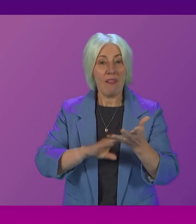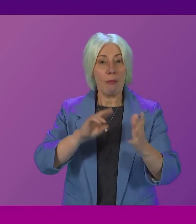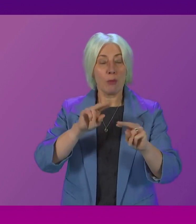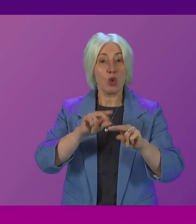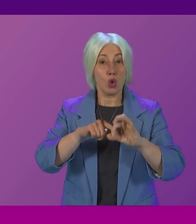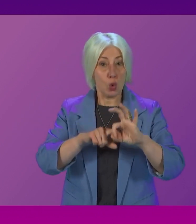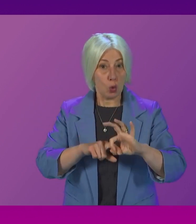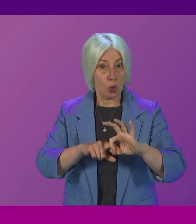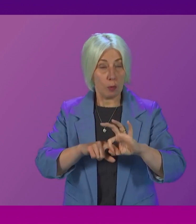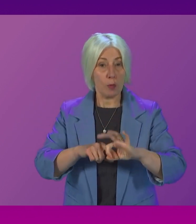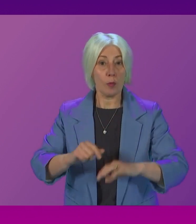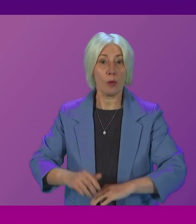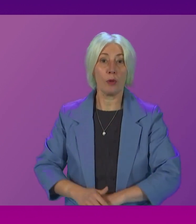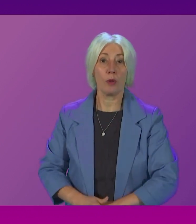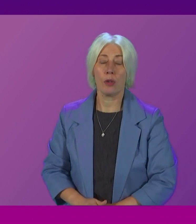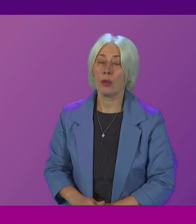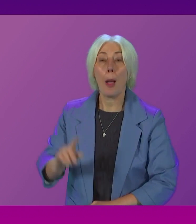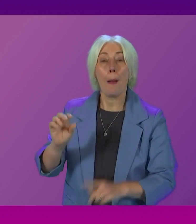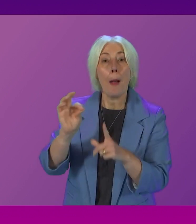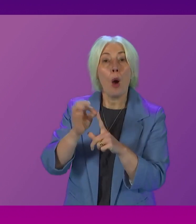On a point of order, Presiding Officer. I